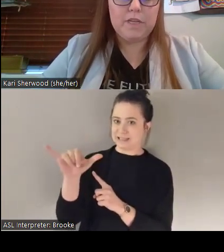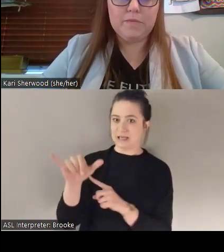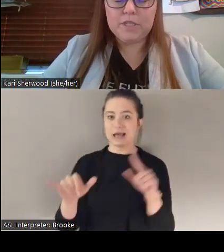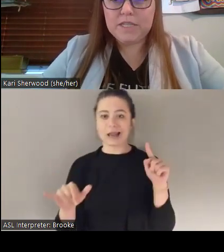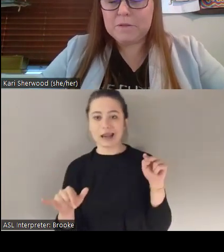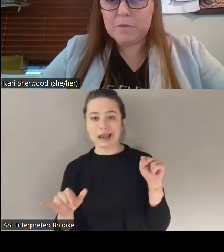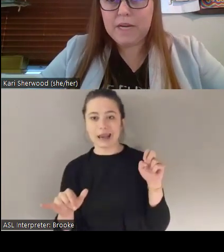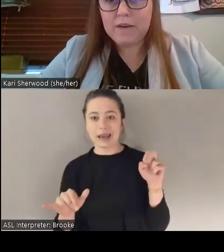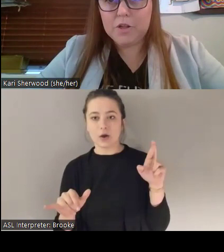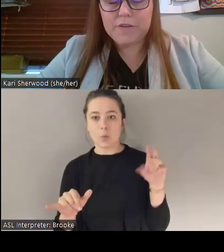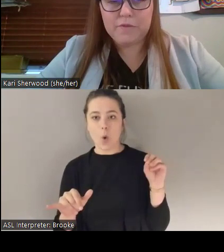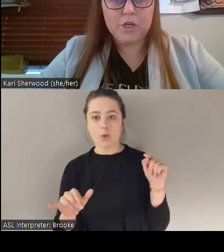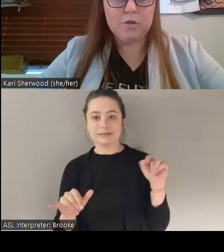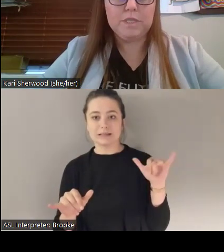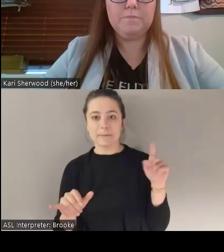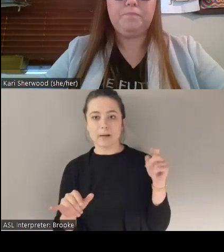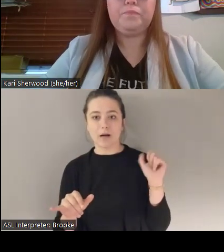what the difference is between all the different terms.